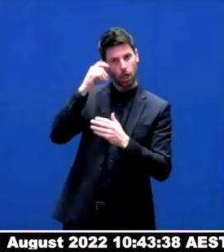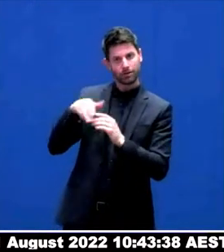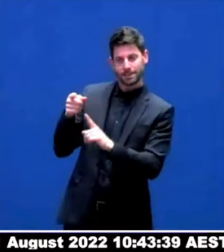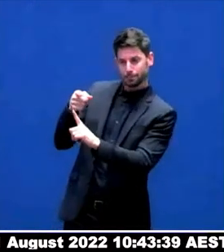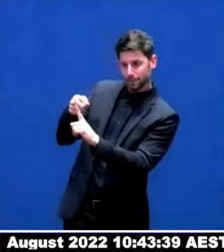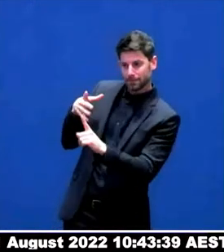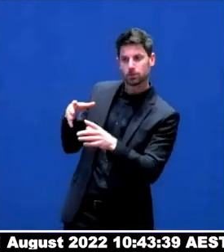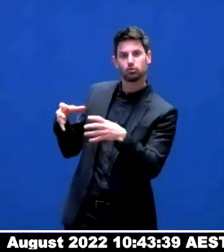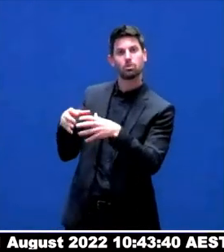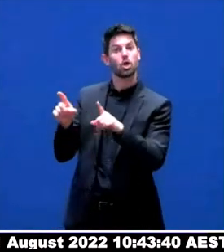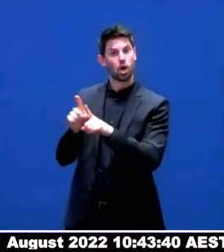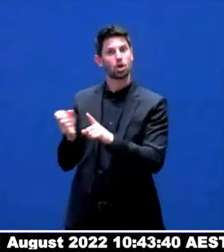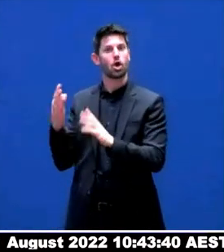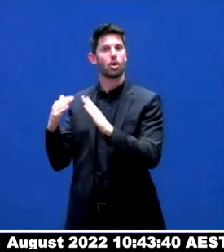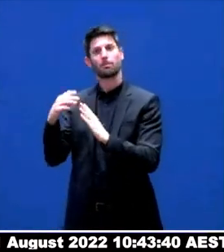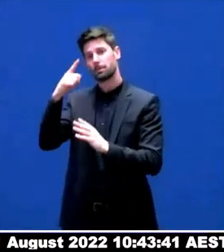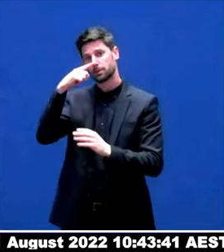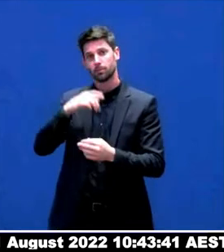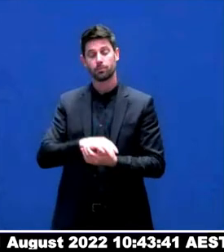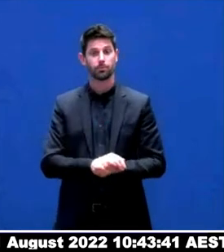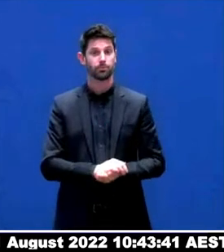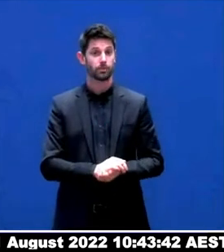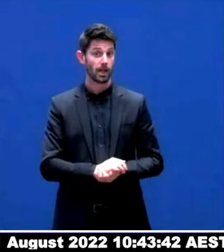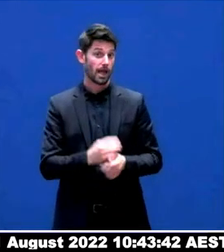community? DEBBIE MITCHELL: That's correct, Commissioner, and I would - I would add to